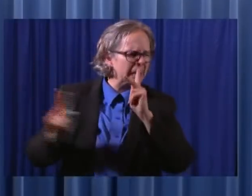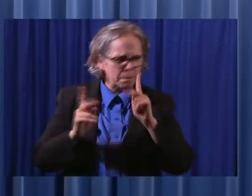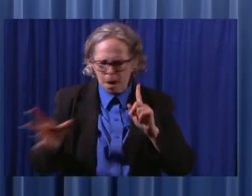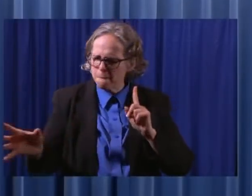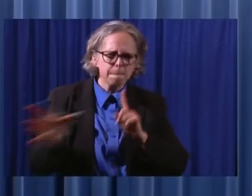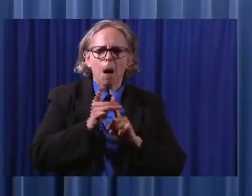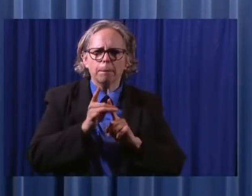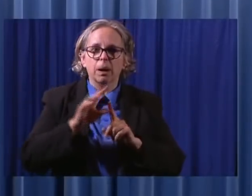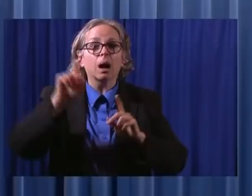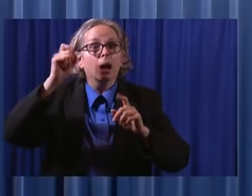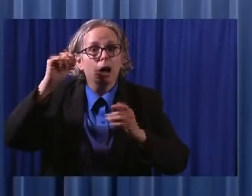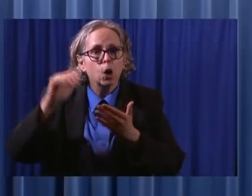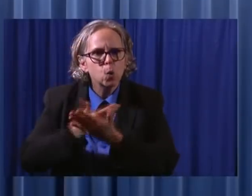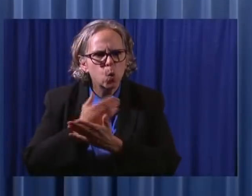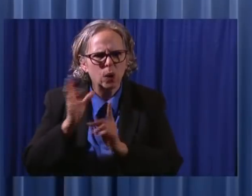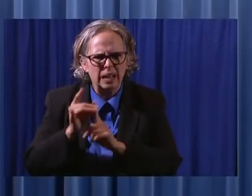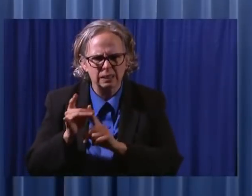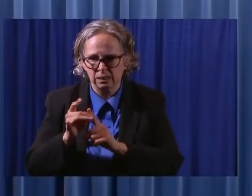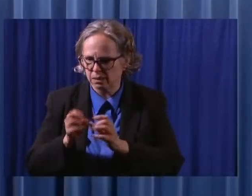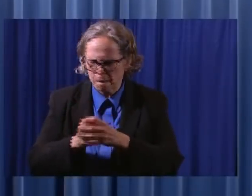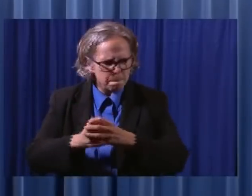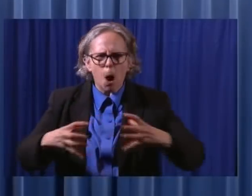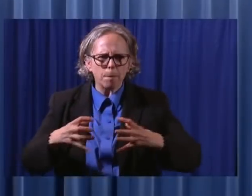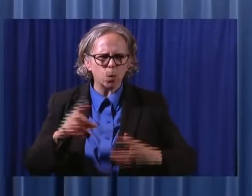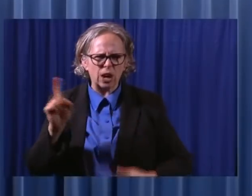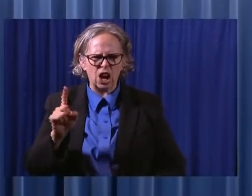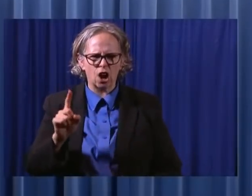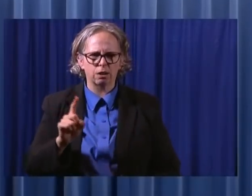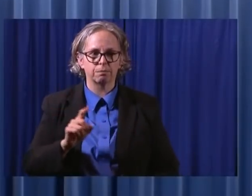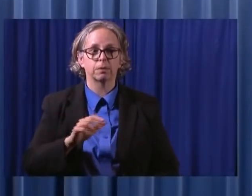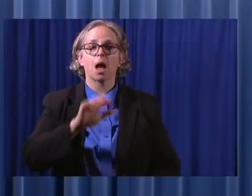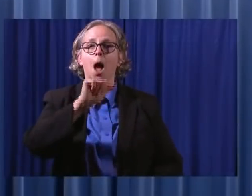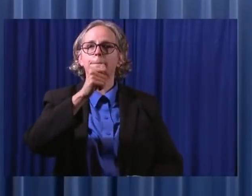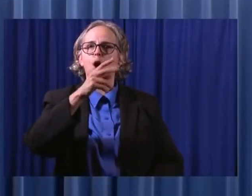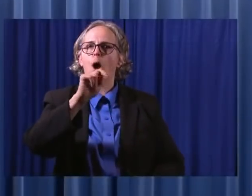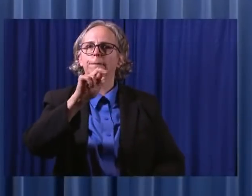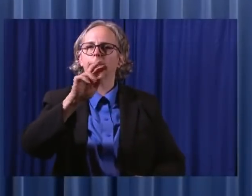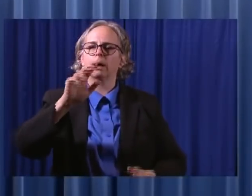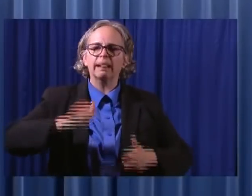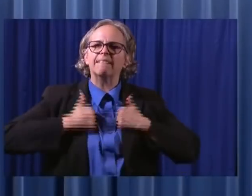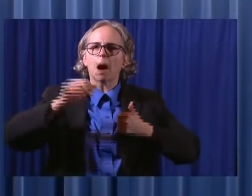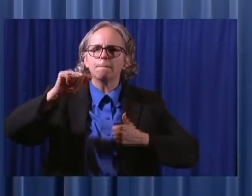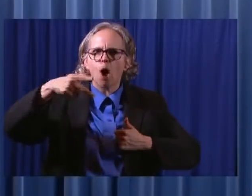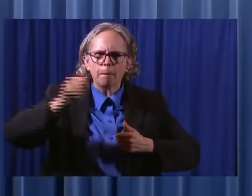YESTERDAY, FRANKLIN COUNTY HAD MORE THAN 3 TO 50 NEWLY REPORTED CASES.